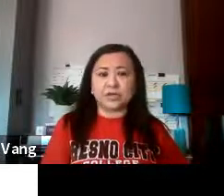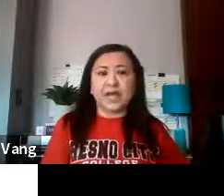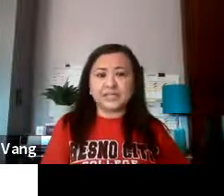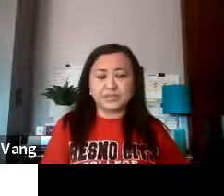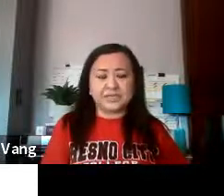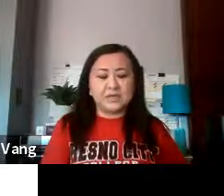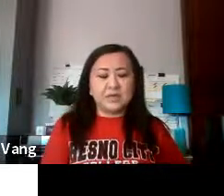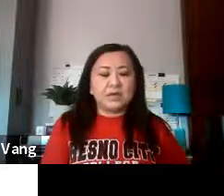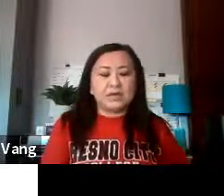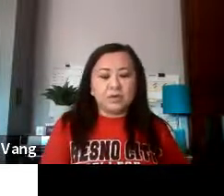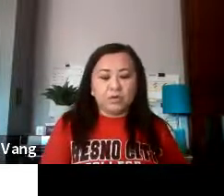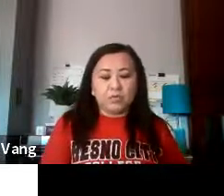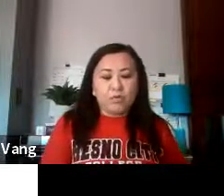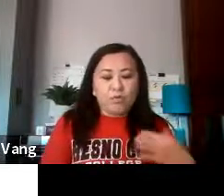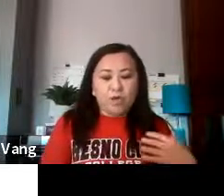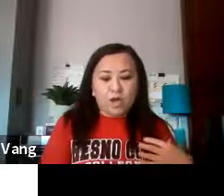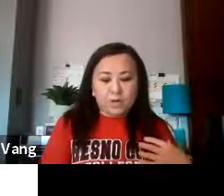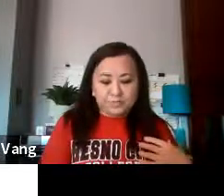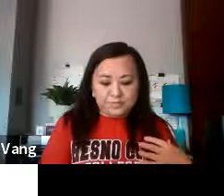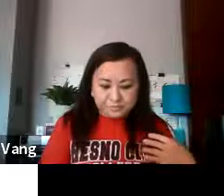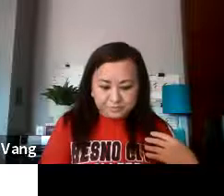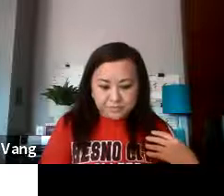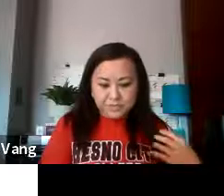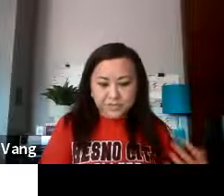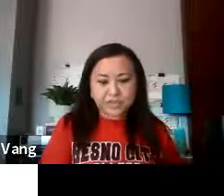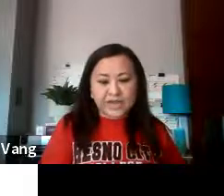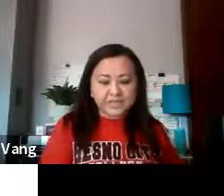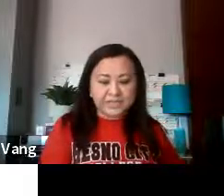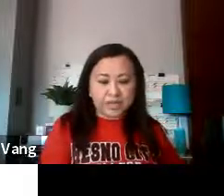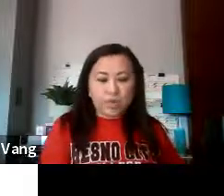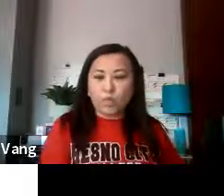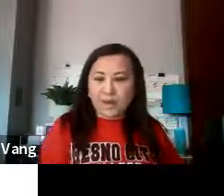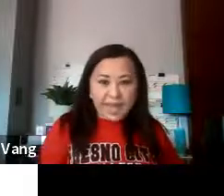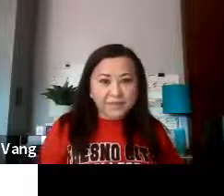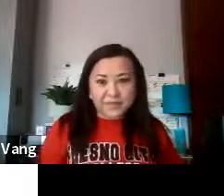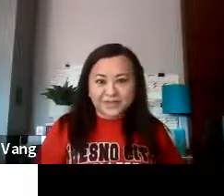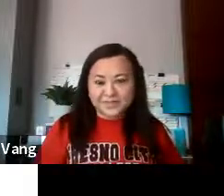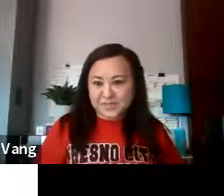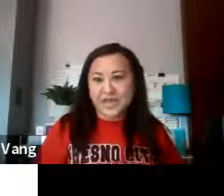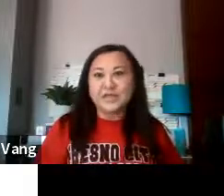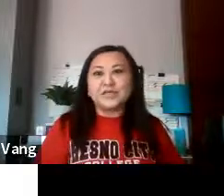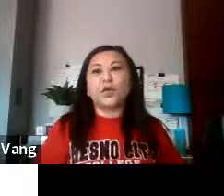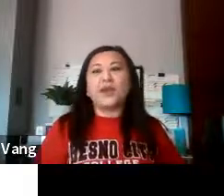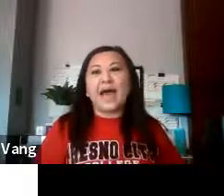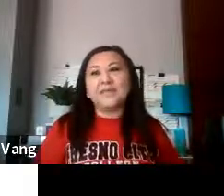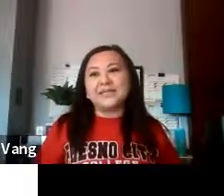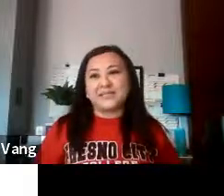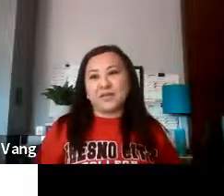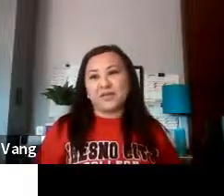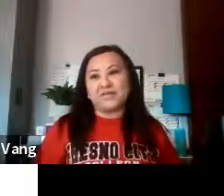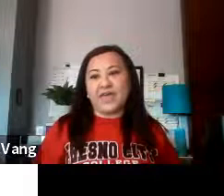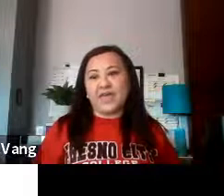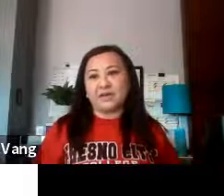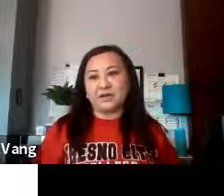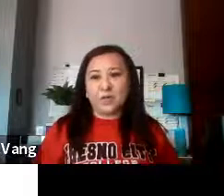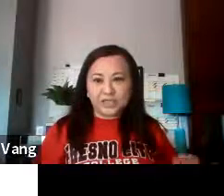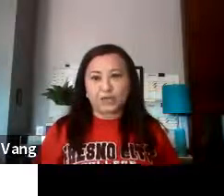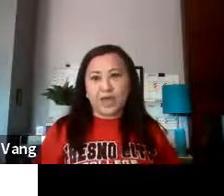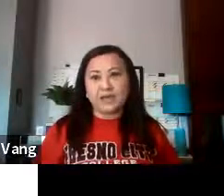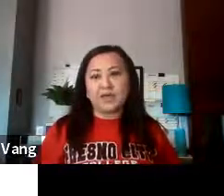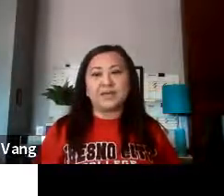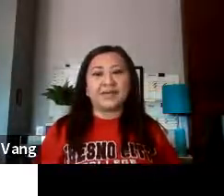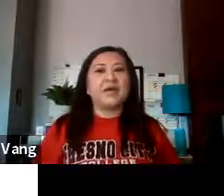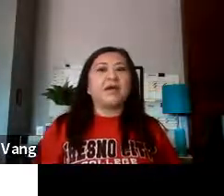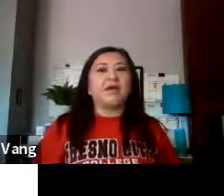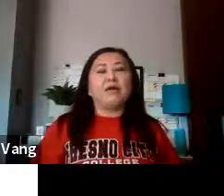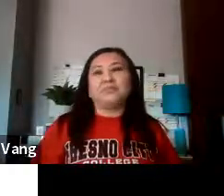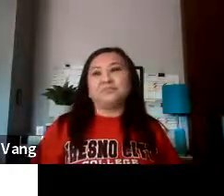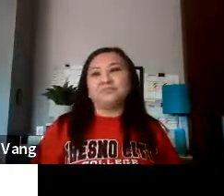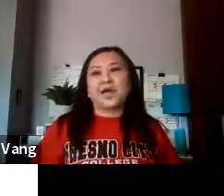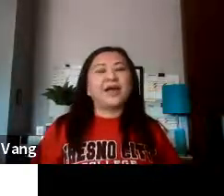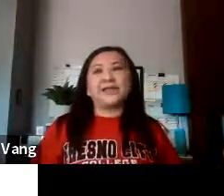teacher asked me, you know, the teacher asked me, What happened? Okay, so what happened is a very vague question, right? I mean, I kind